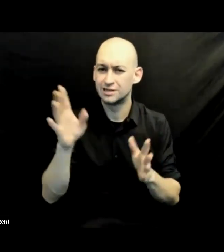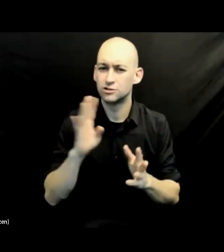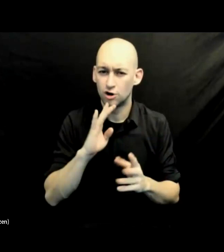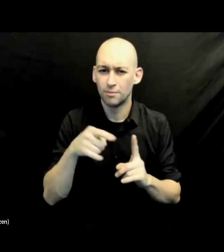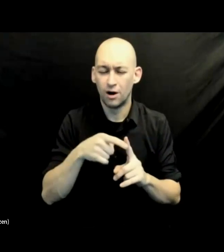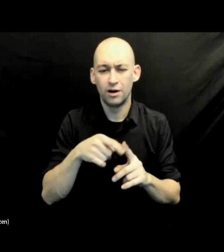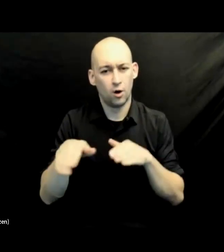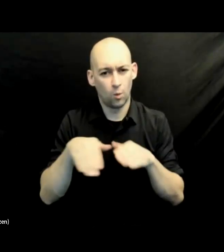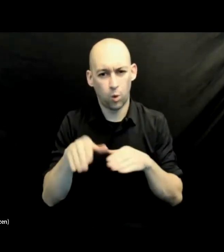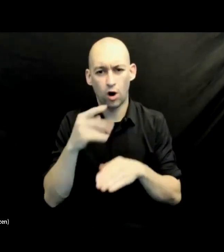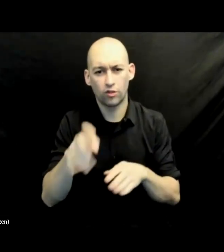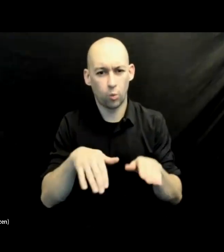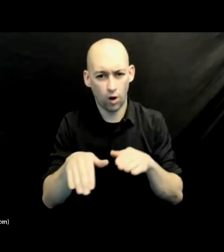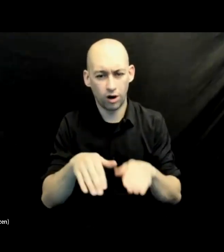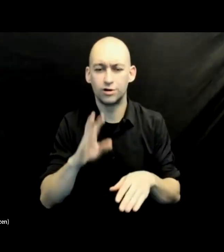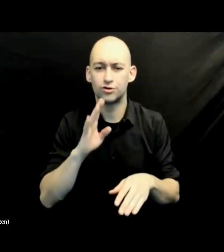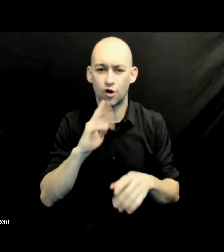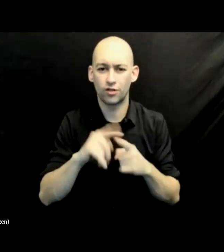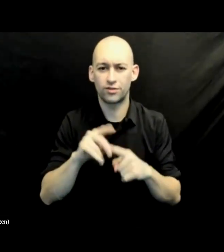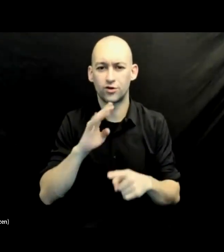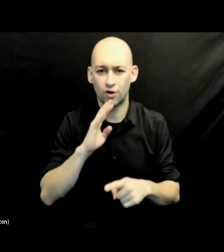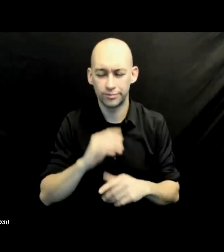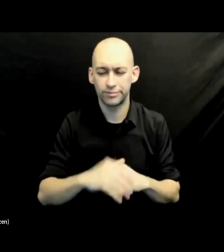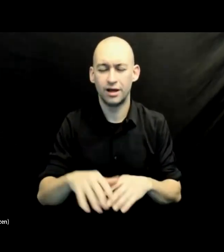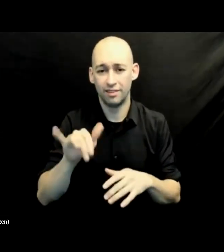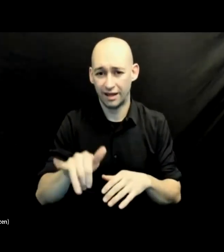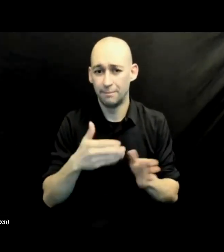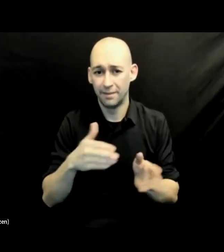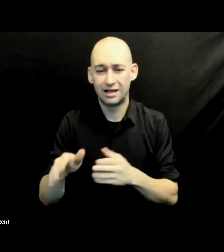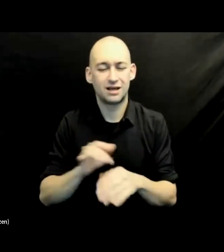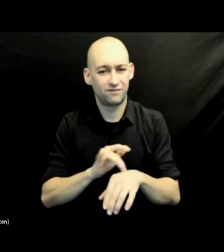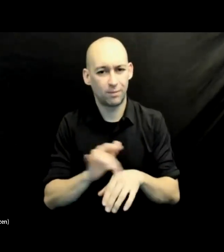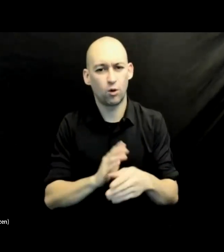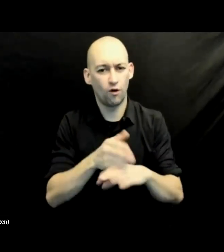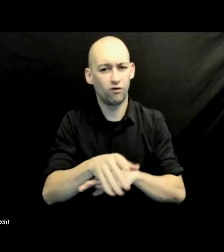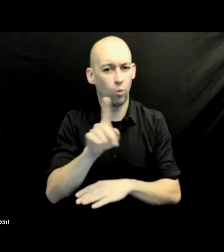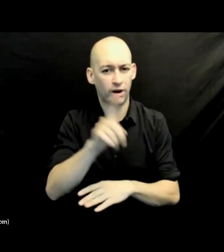we talk the talk. And so this plan is available in over 100 languages. It can be translated, and we